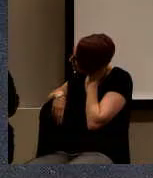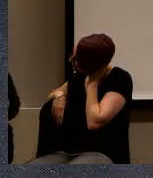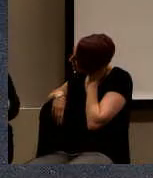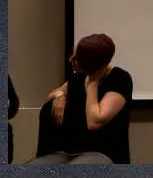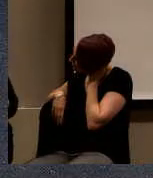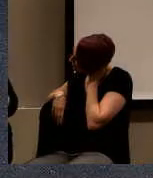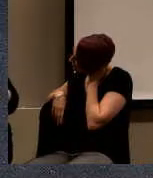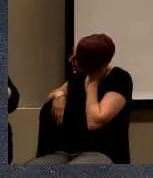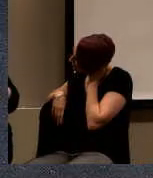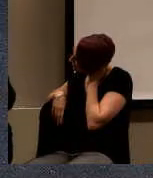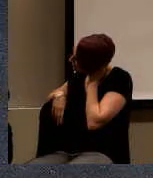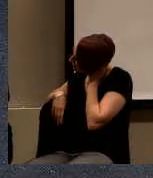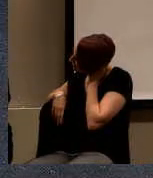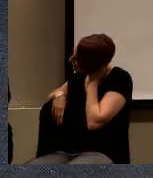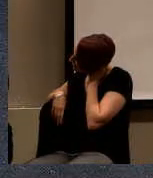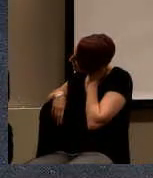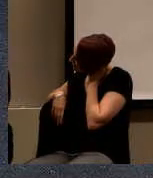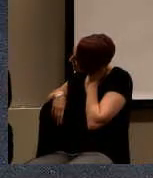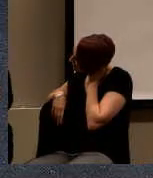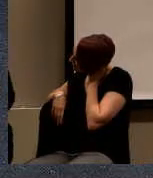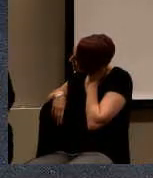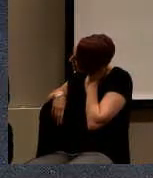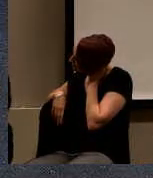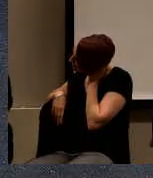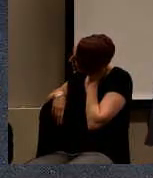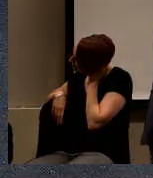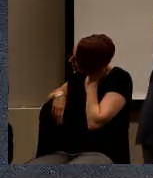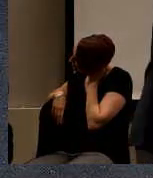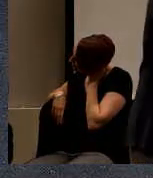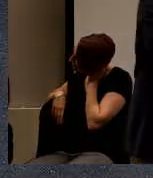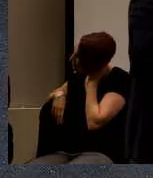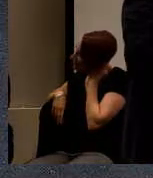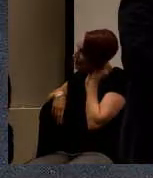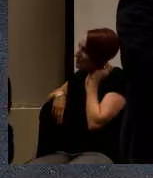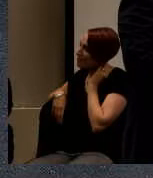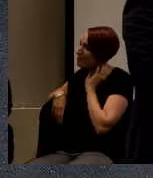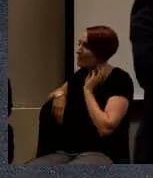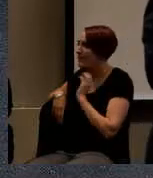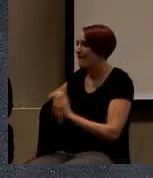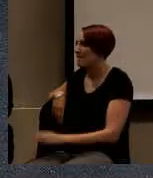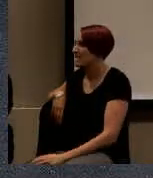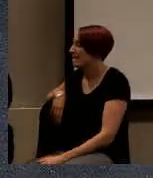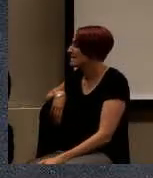a teenager. Another resource that's on here is locating local transportation programs.